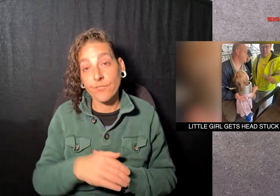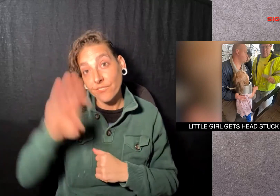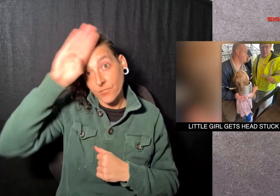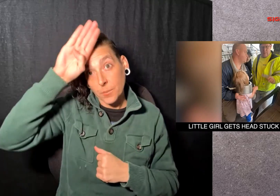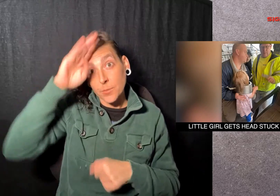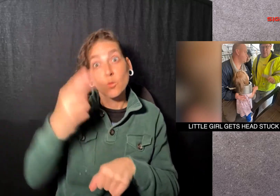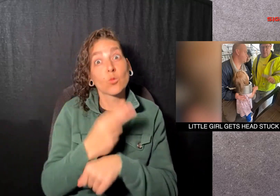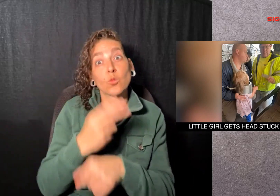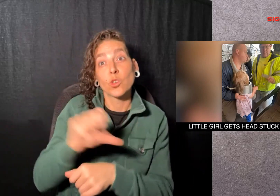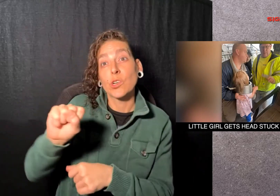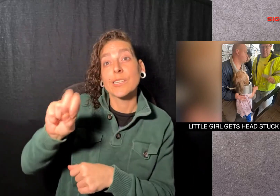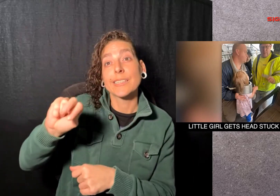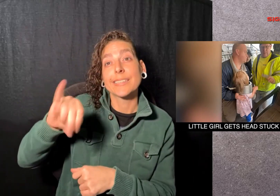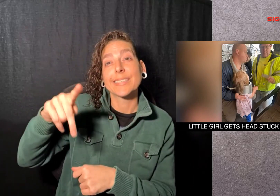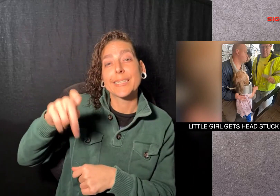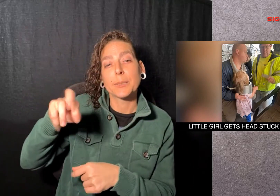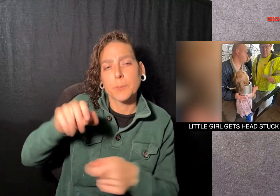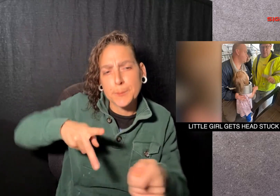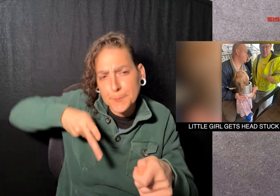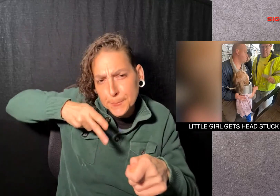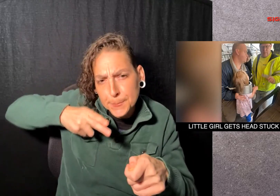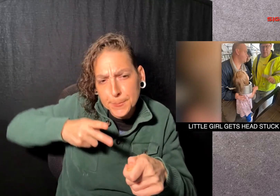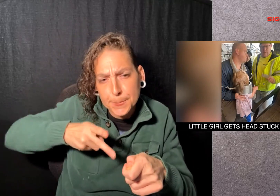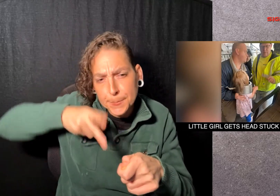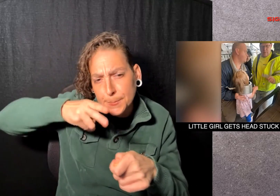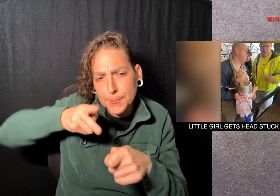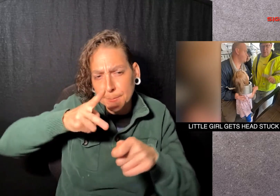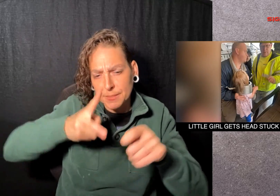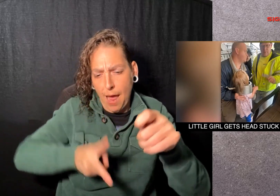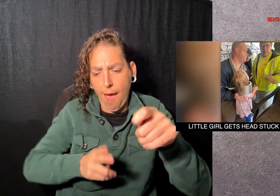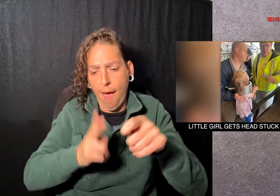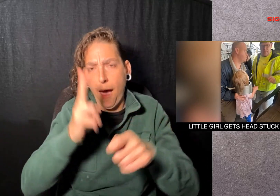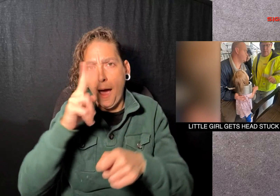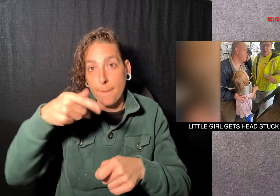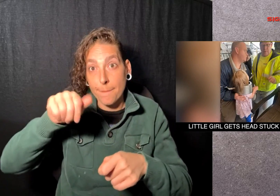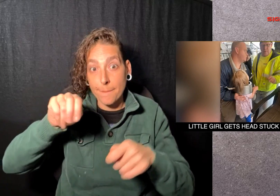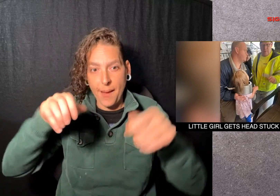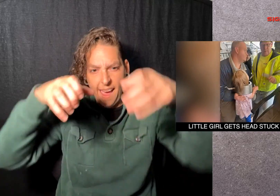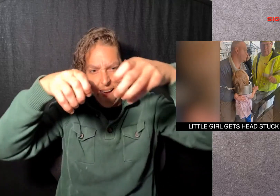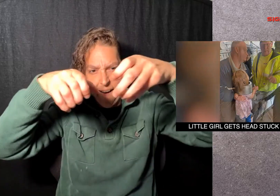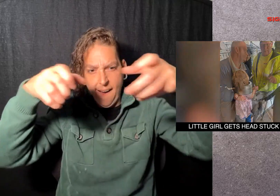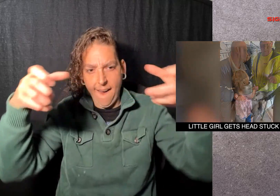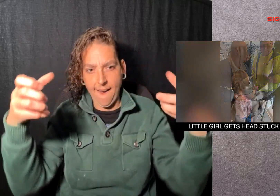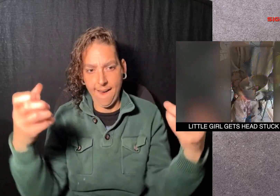firefighters used snippers to cut the pan in two places allowing them to get the girl's